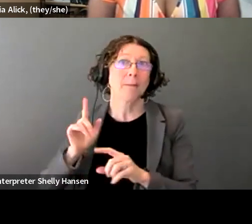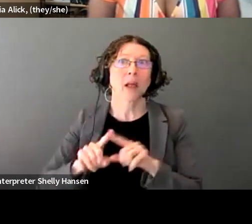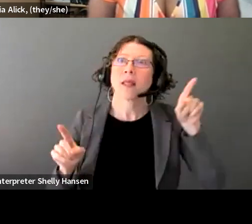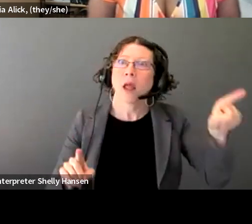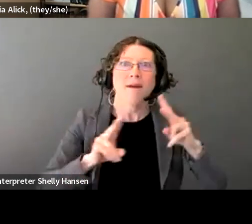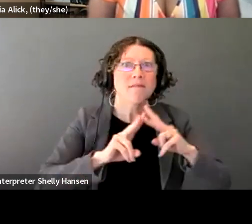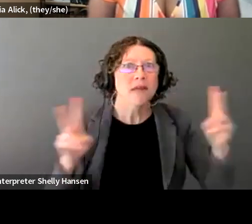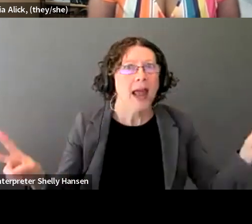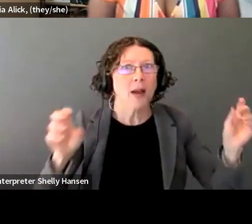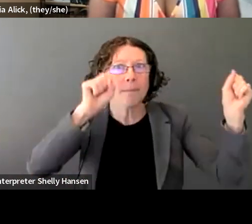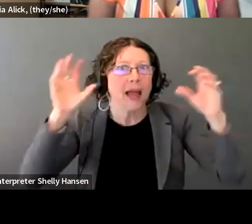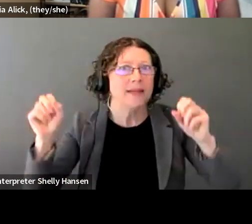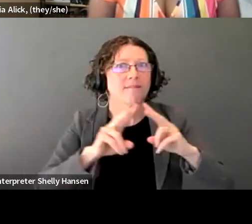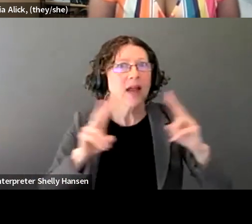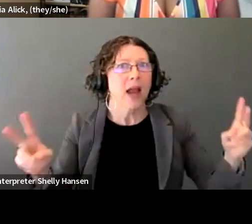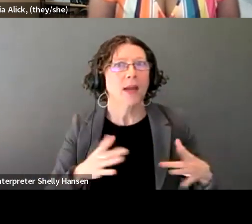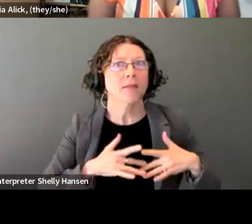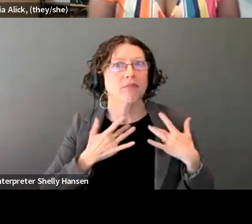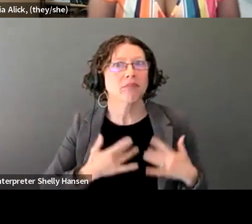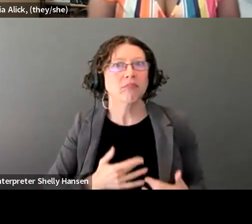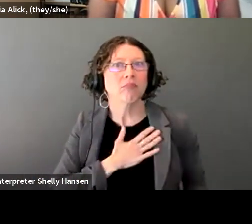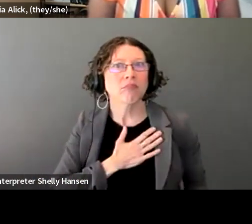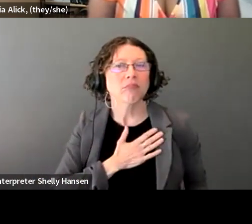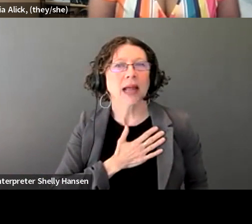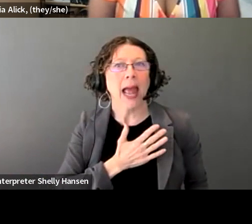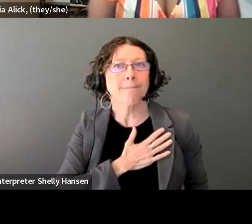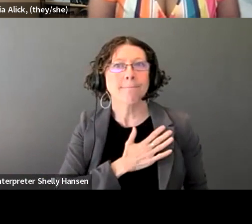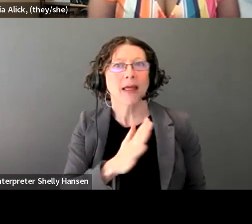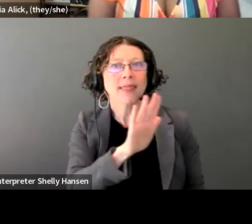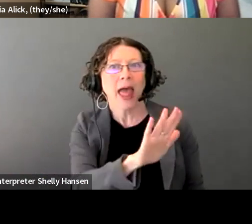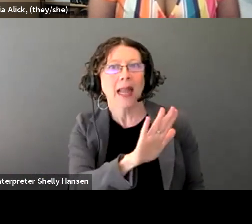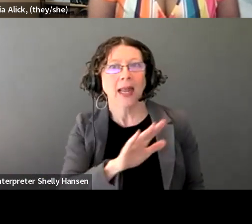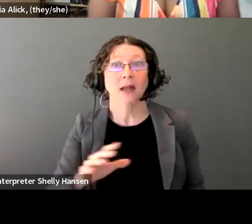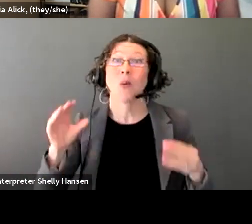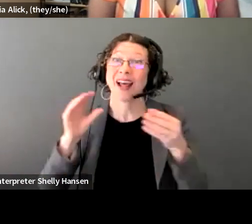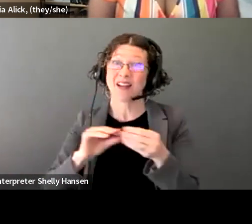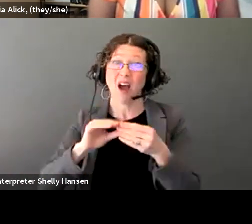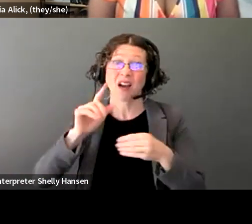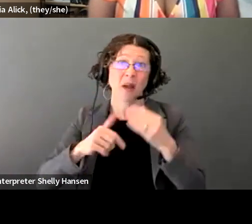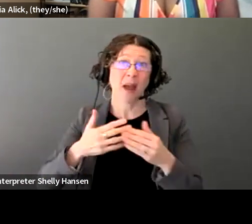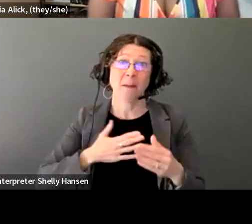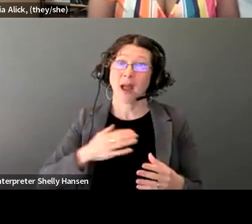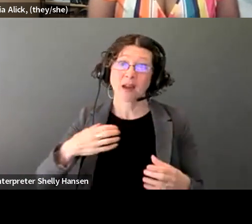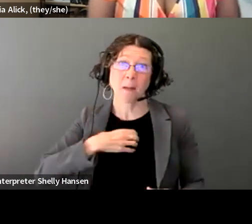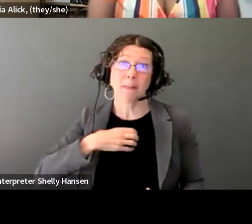So for me, it's when I talk about my complaints and honestly, it's -- I have been advocating